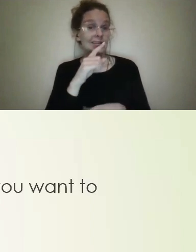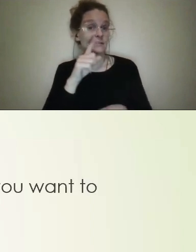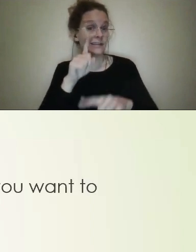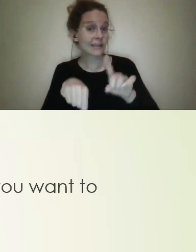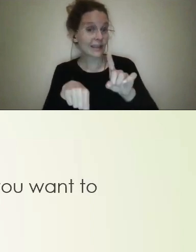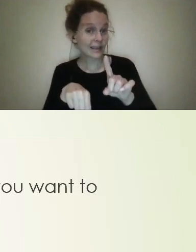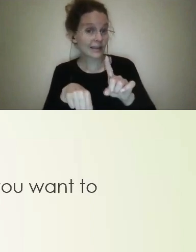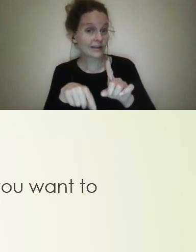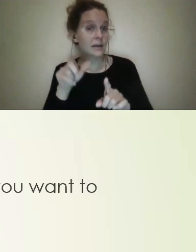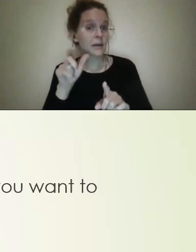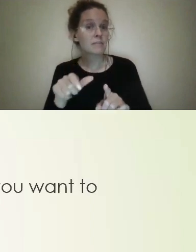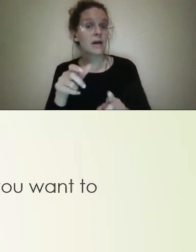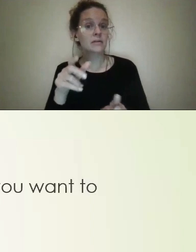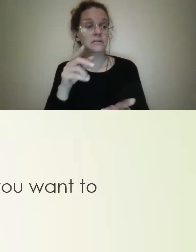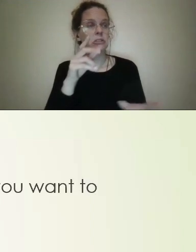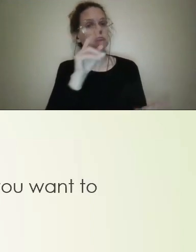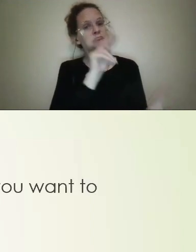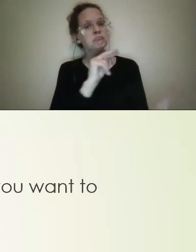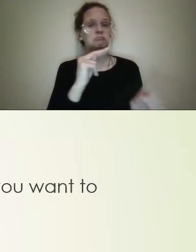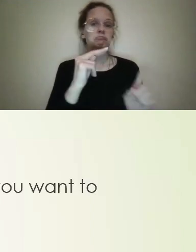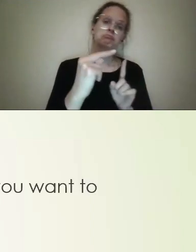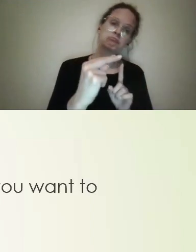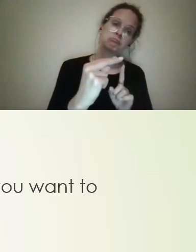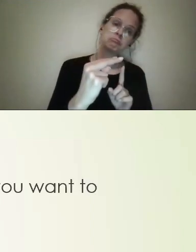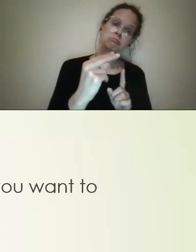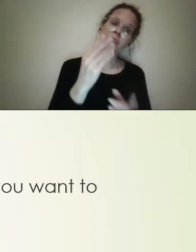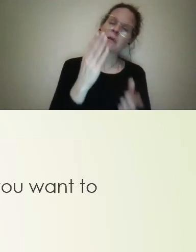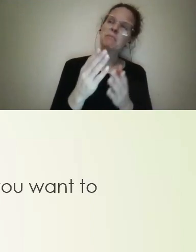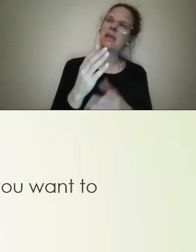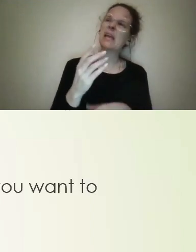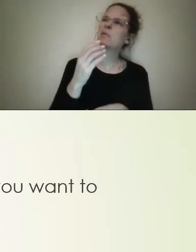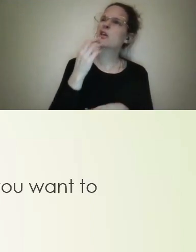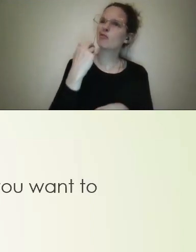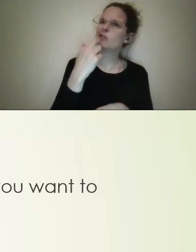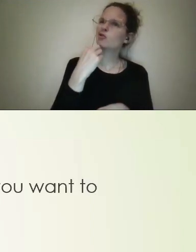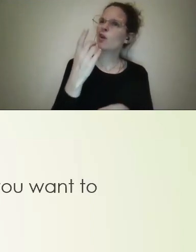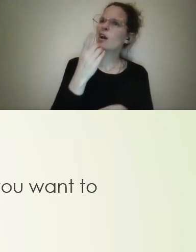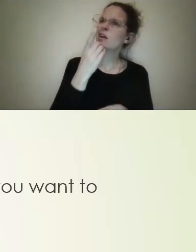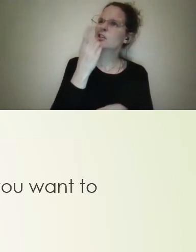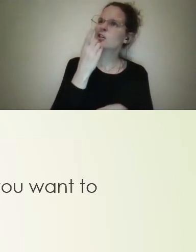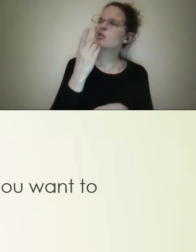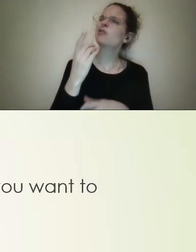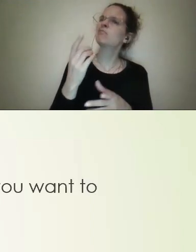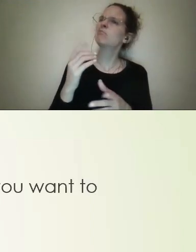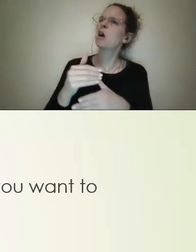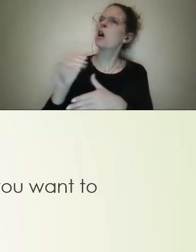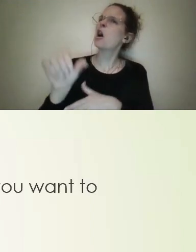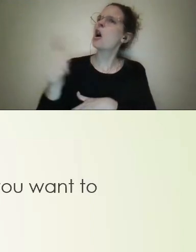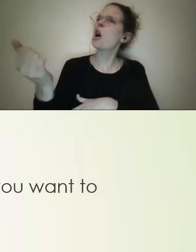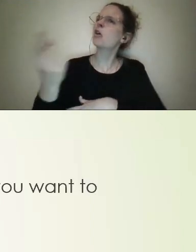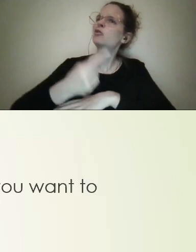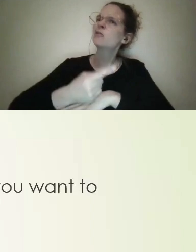to rethink and say "maybe we need to do this dinner another time" and leave the restaurant.